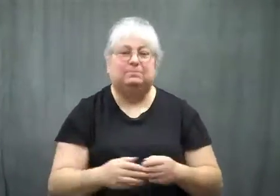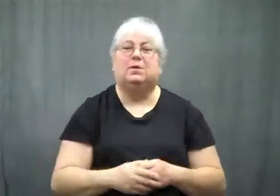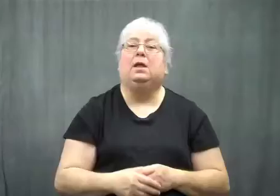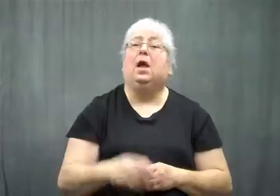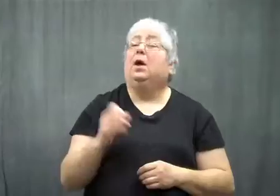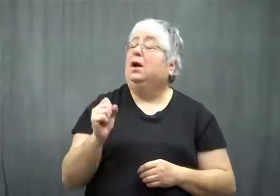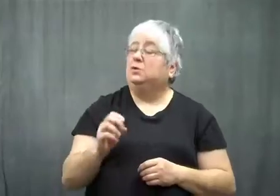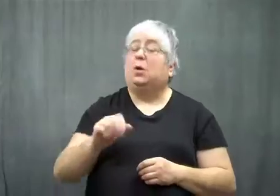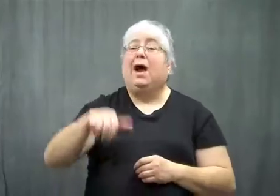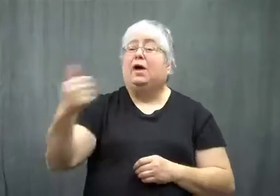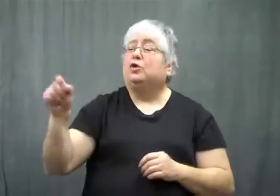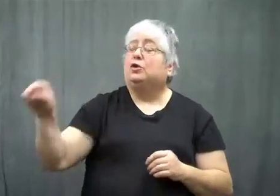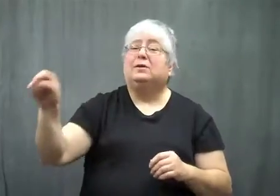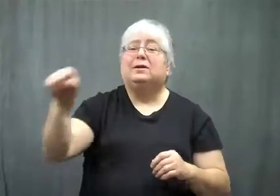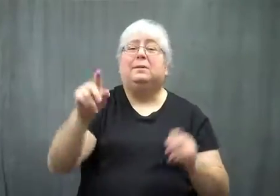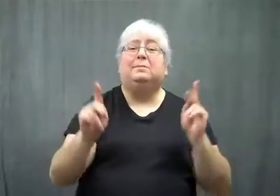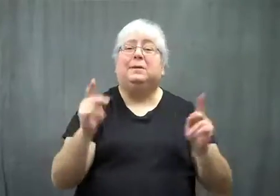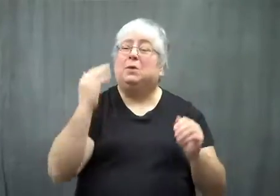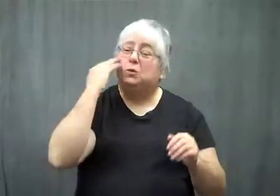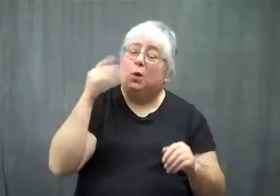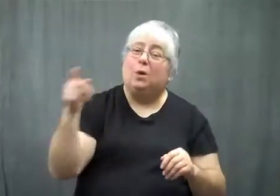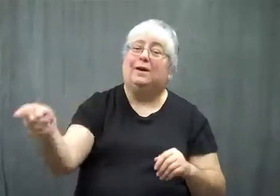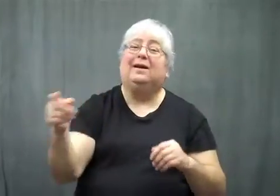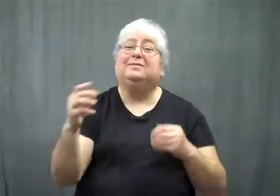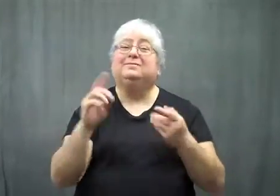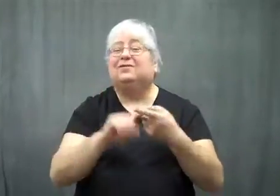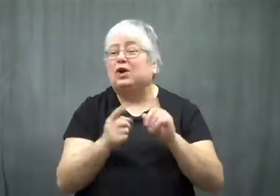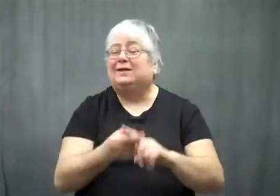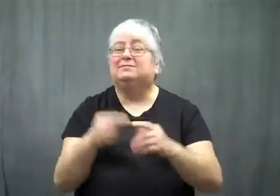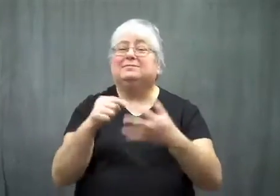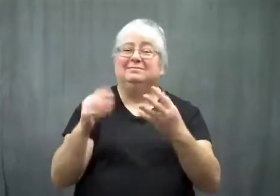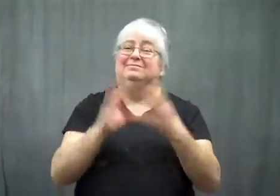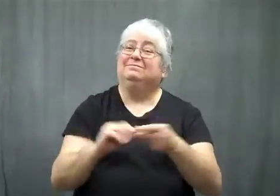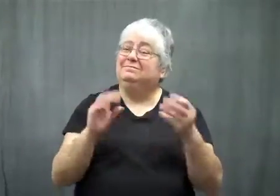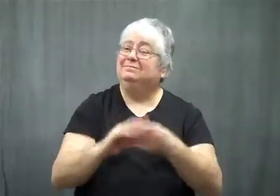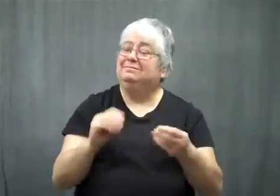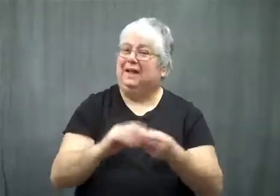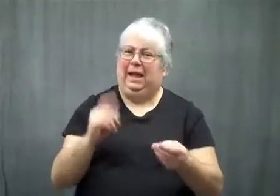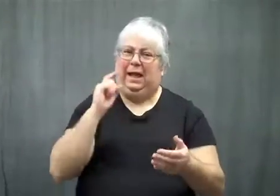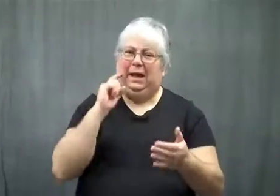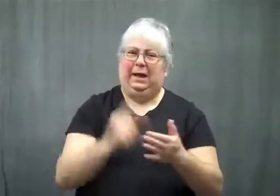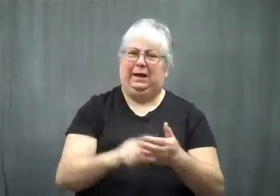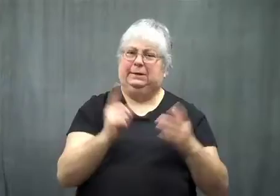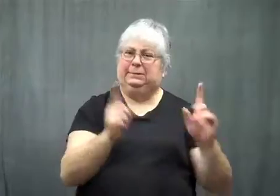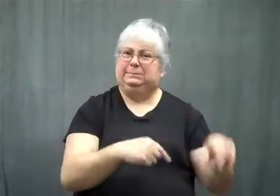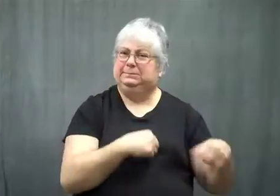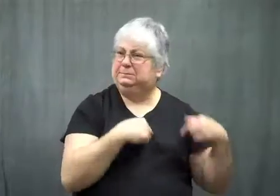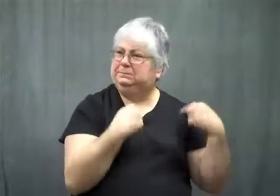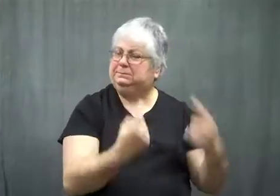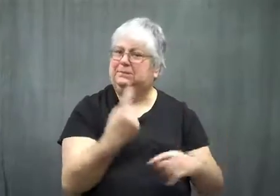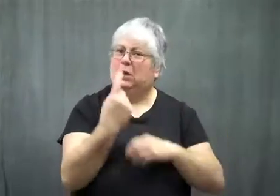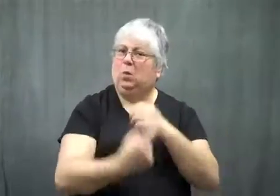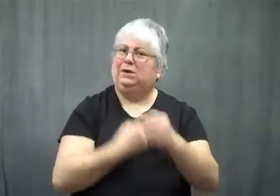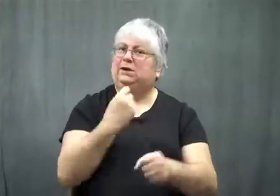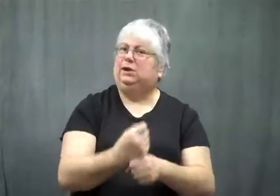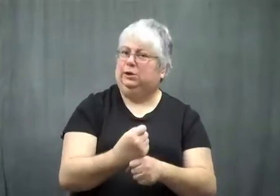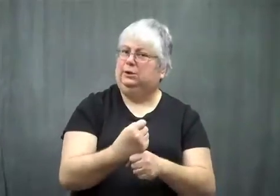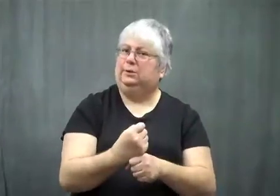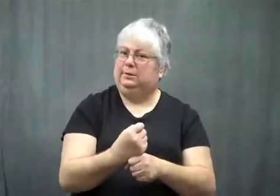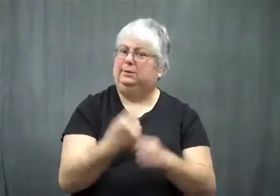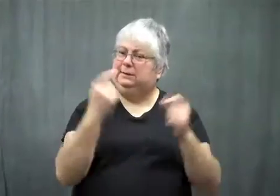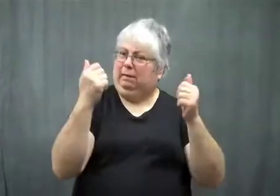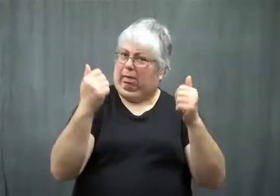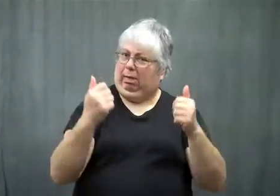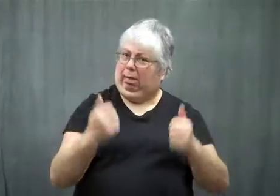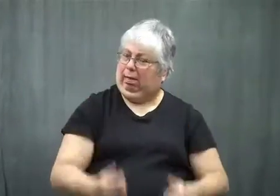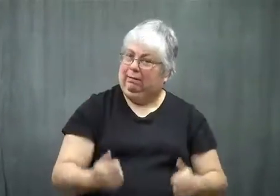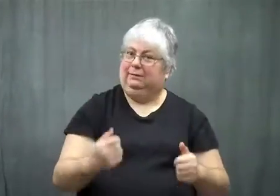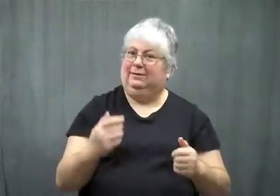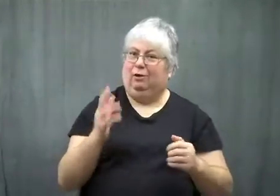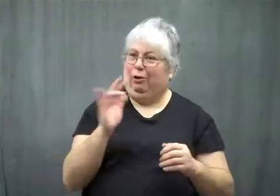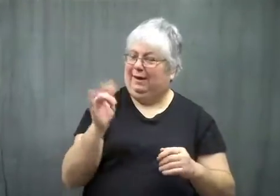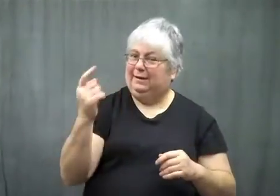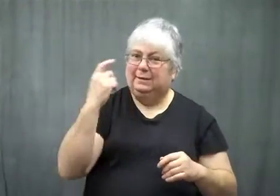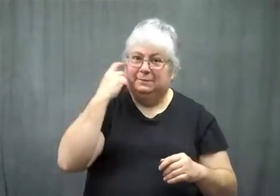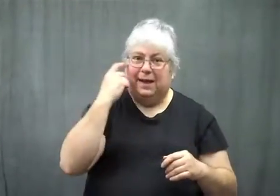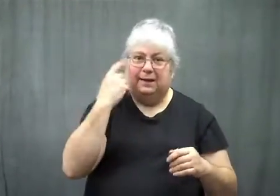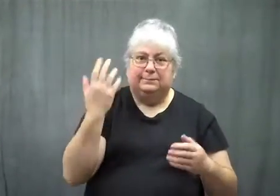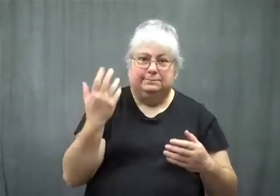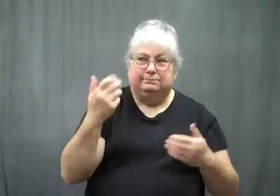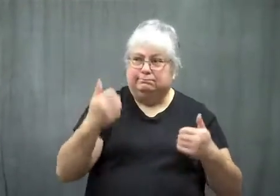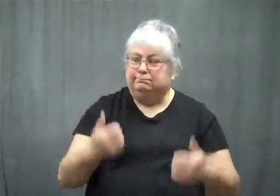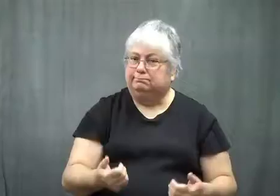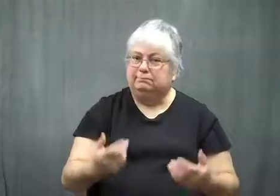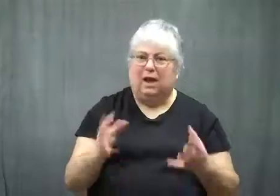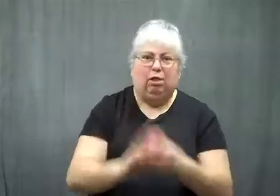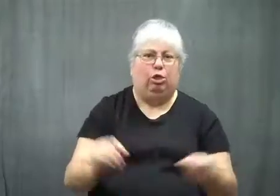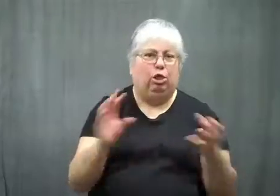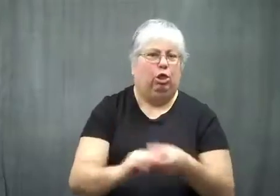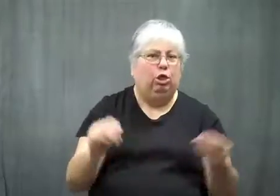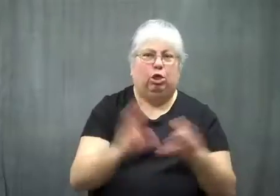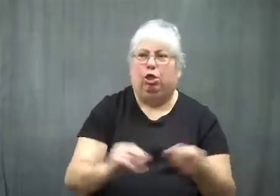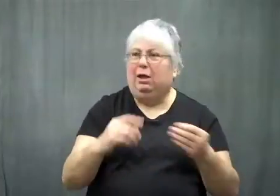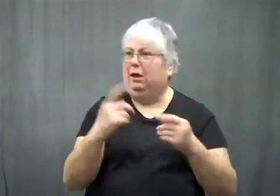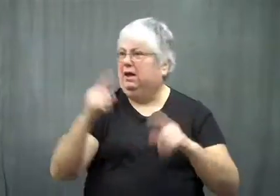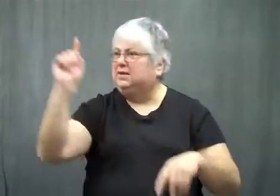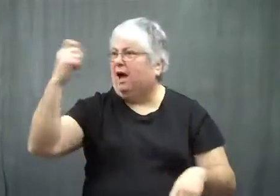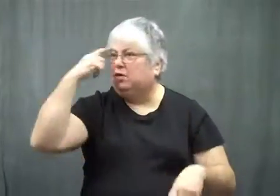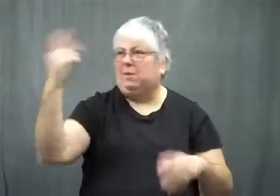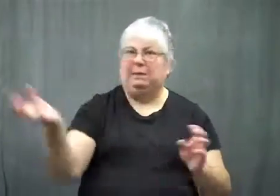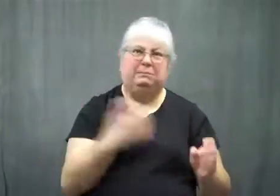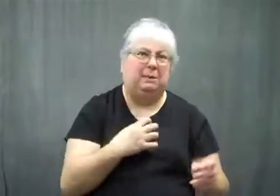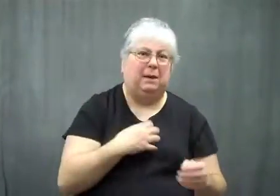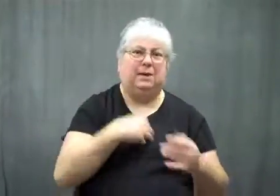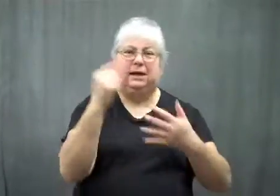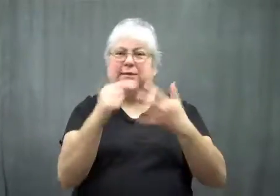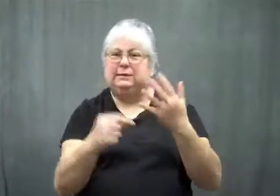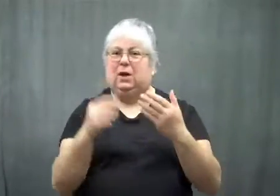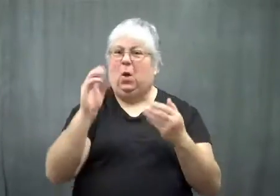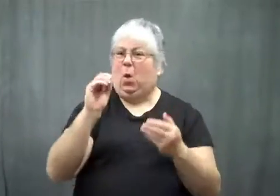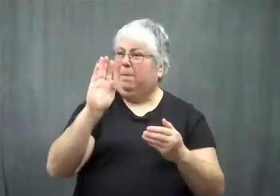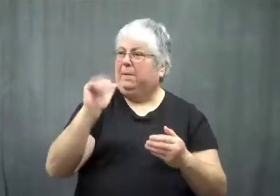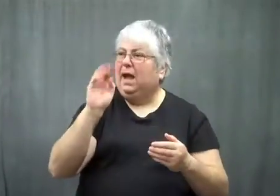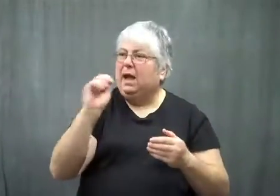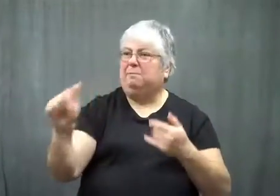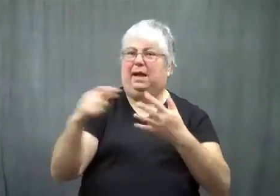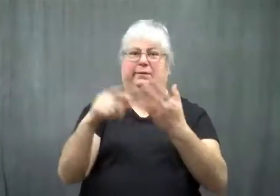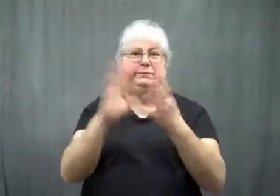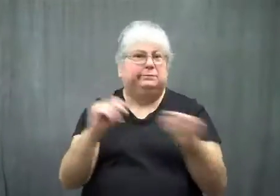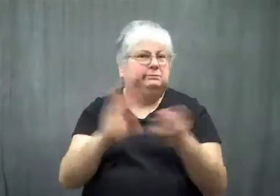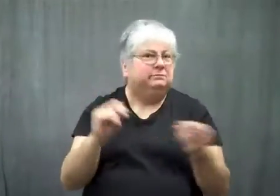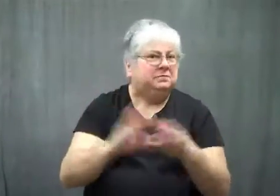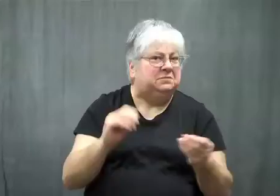People who know Hernandez say that his mental state had deteriorated in the past year.